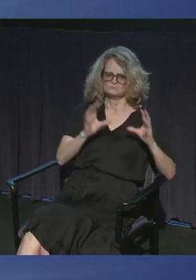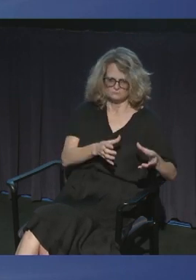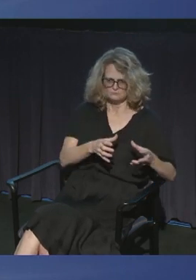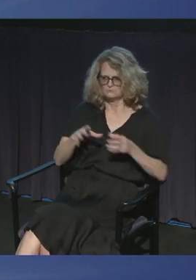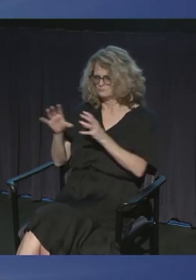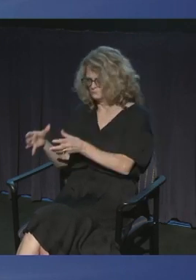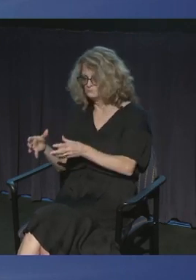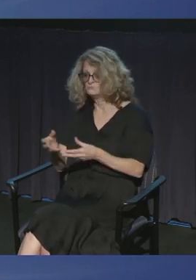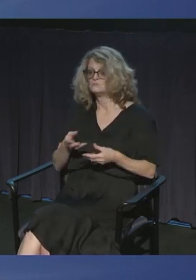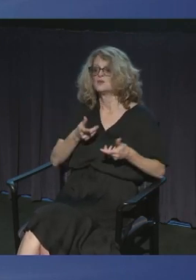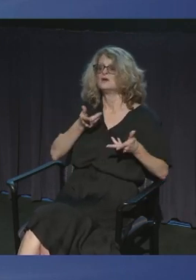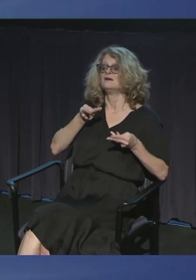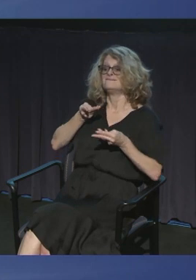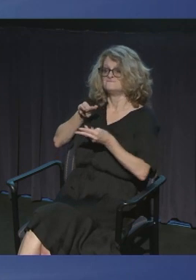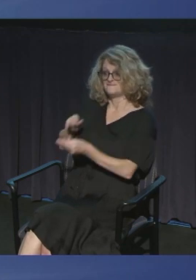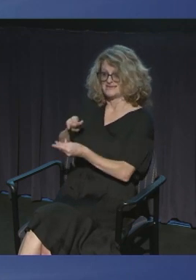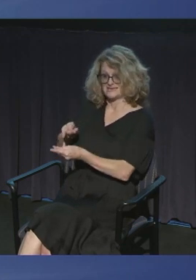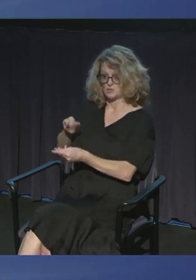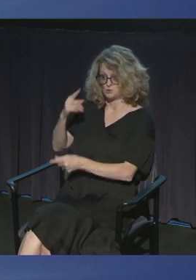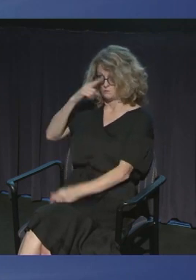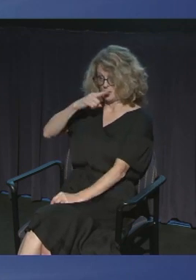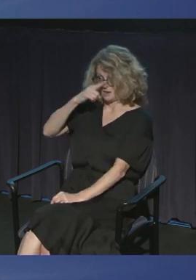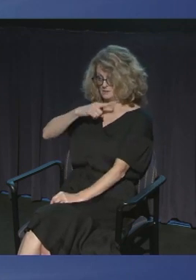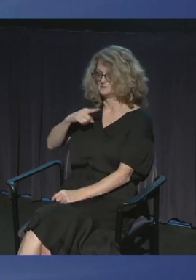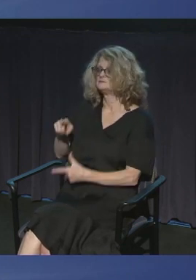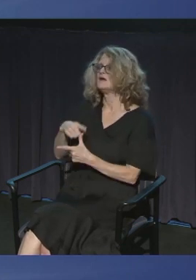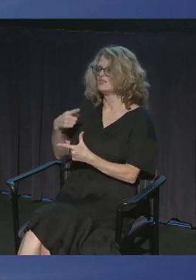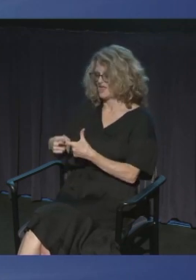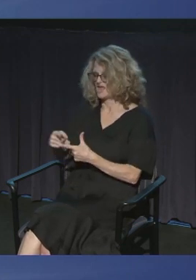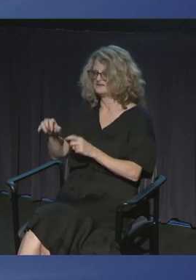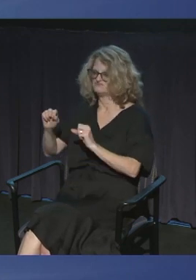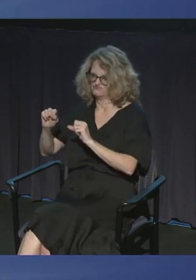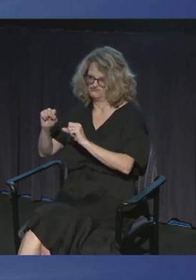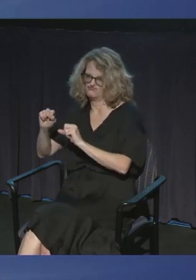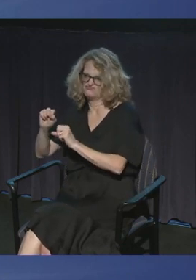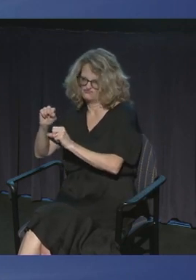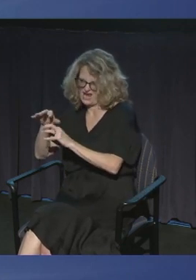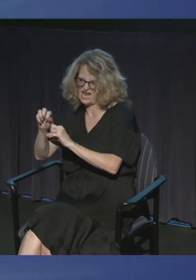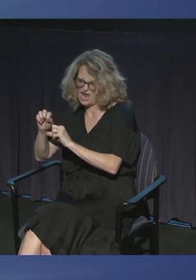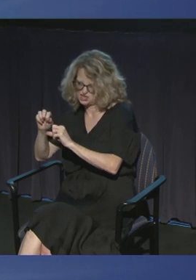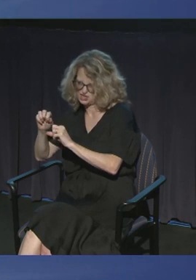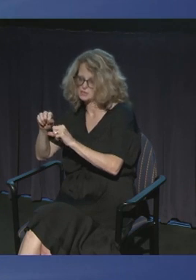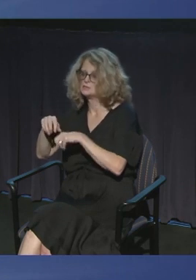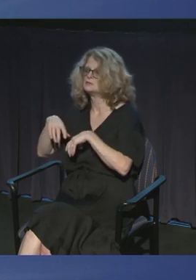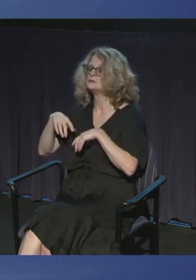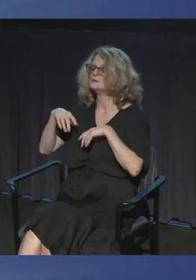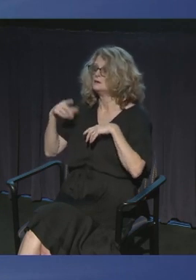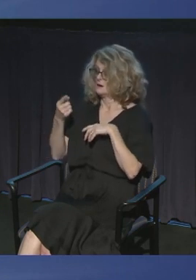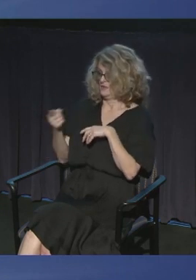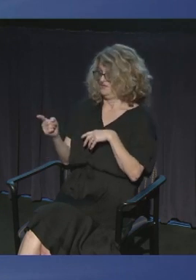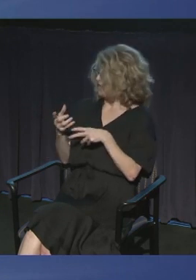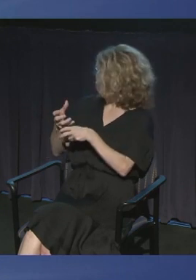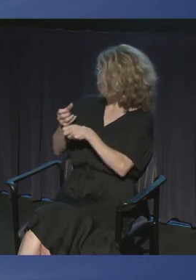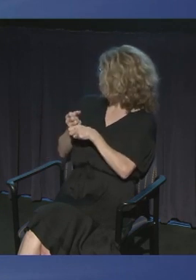GENE FATTY ACIDS. WE GREW THESE THREE TOGETHER AND THESE THREE TOGETHER AND FED THEM TO MICE AND TREATED THEM WITH TOTAL BODY RADIATION. THE ONES THAT RECEIVED THESE WERE MUCH BETTER PROTECTED, AS